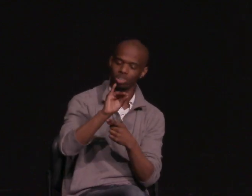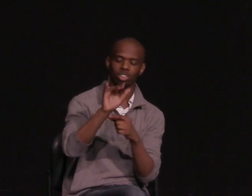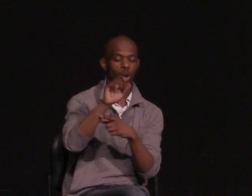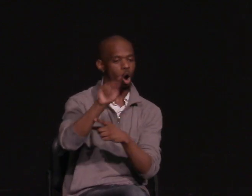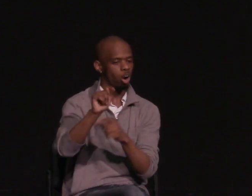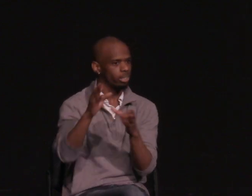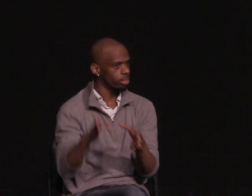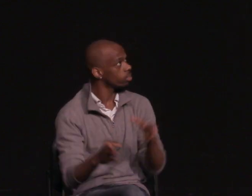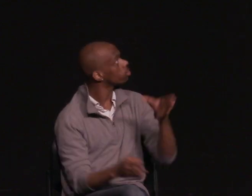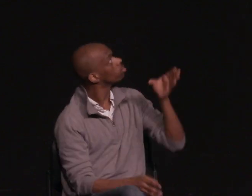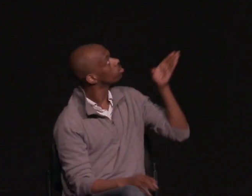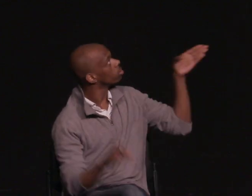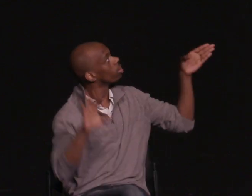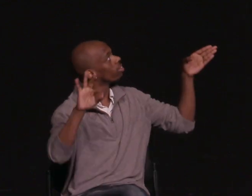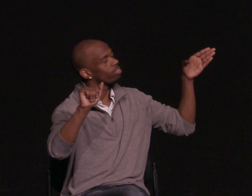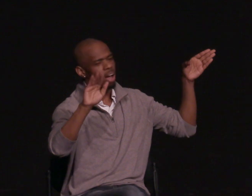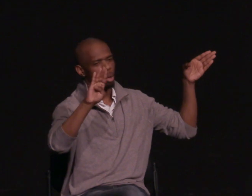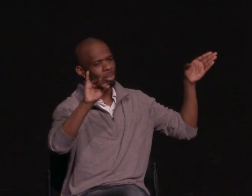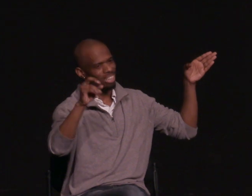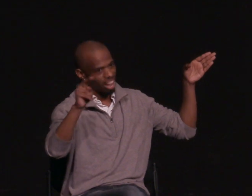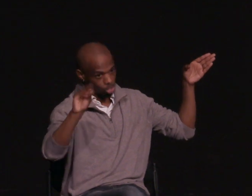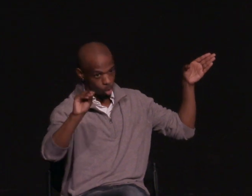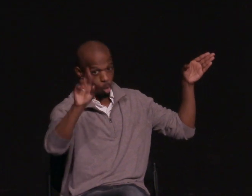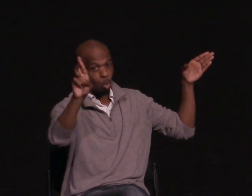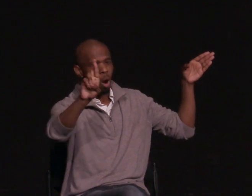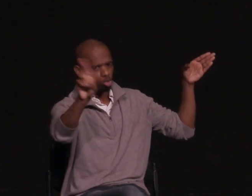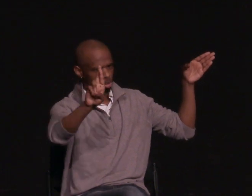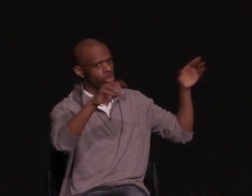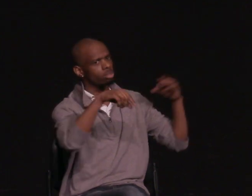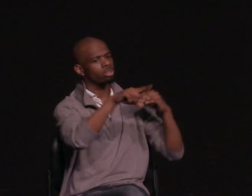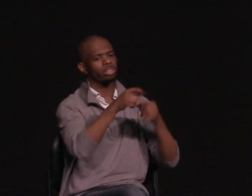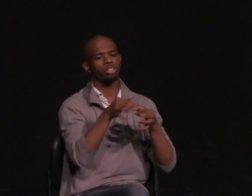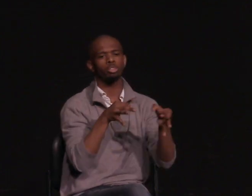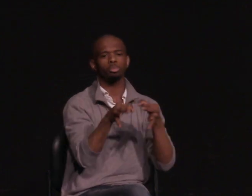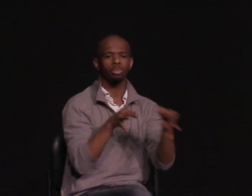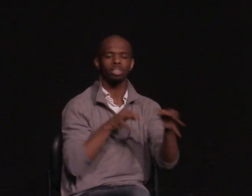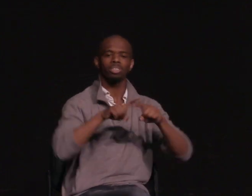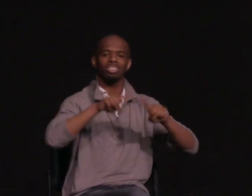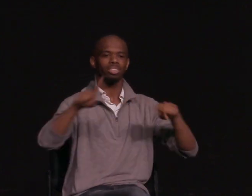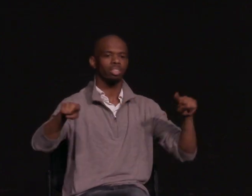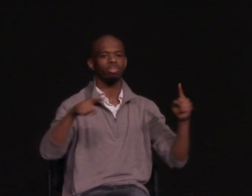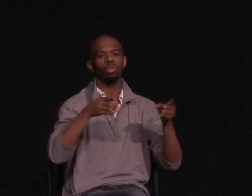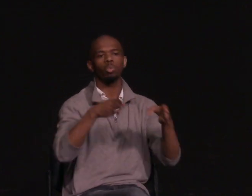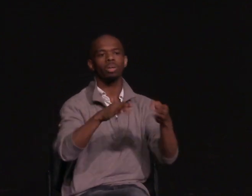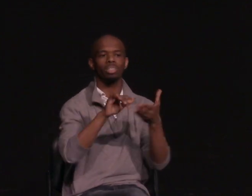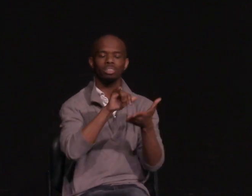attention to the way that structural racism impacts the health of Black and Brown communities and highlight